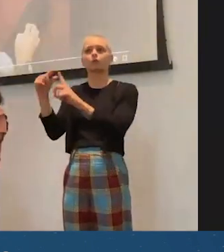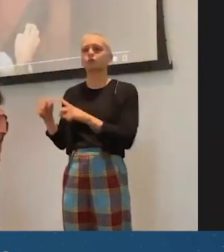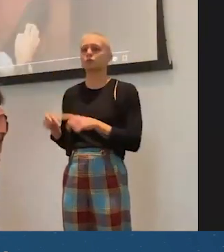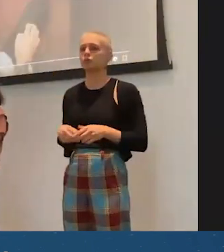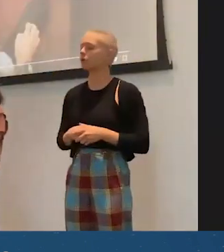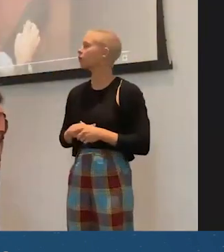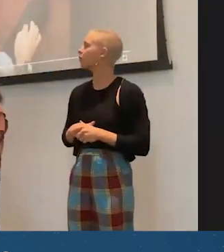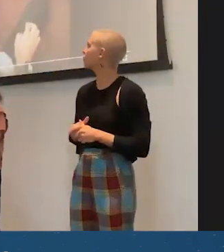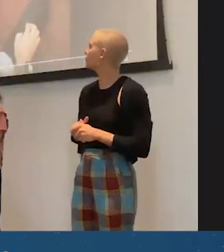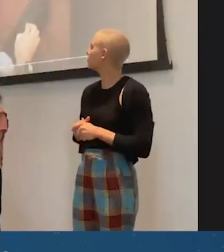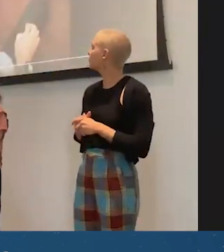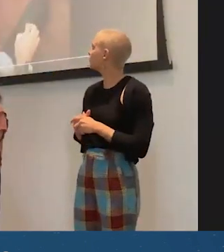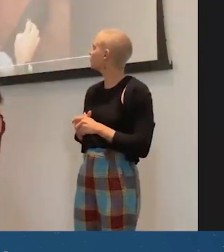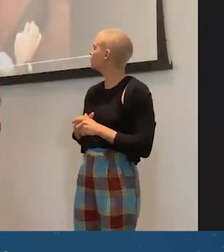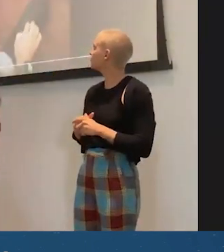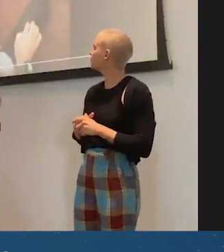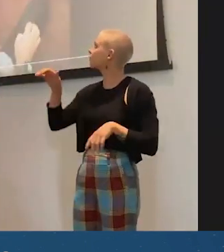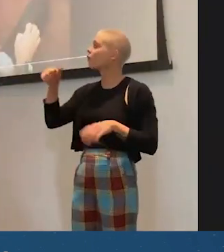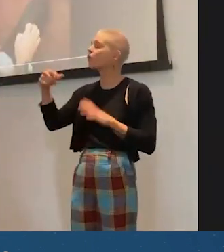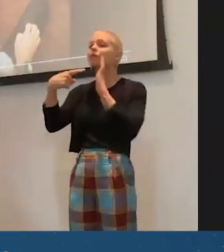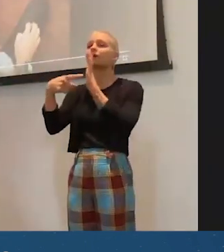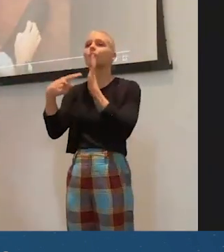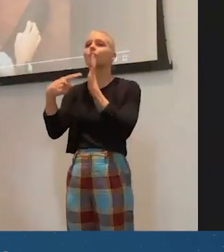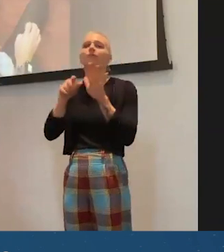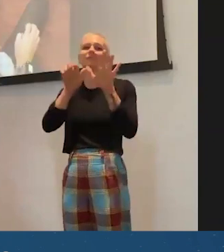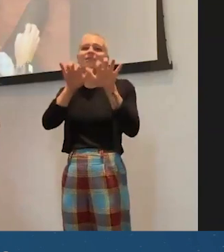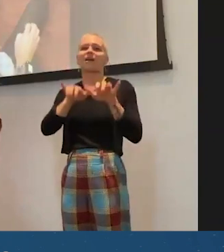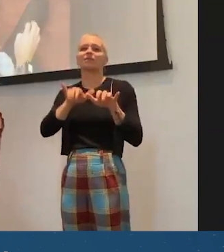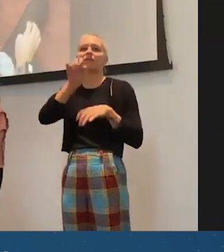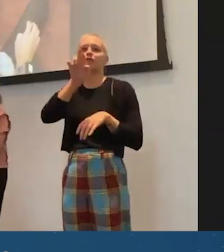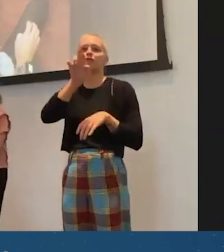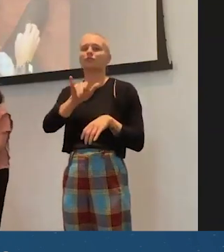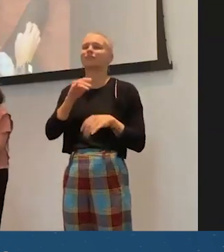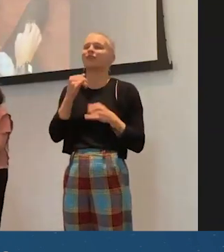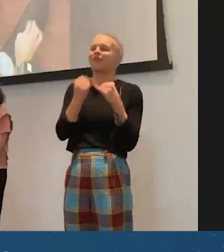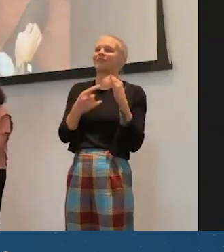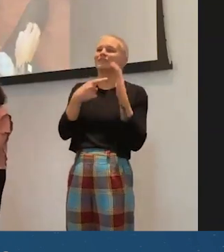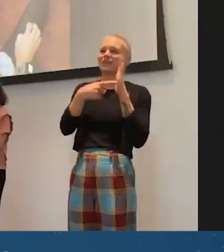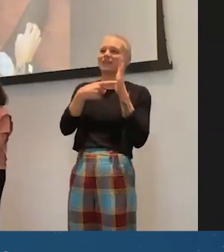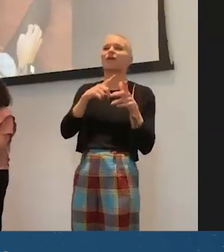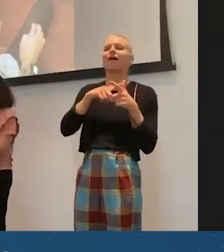Another example of text entry, and this will be the last one that I show them. We'll get into some more of the nitty-gritty details.